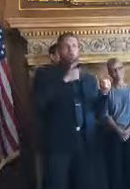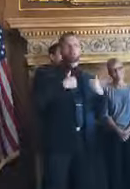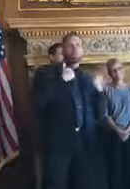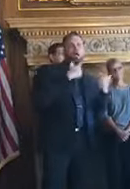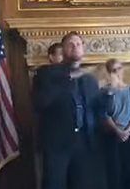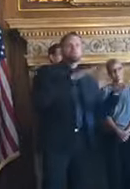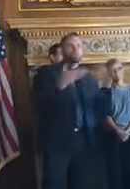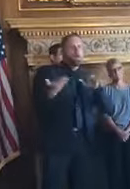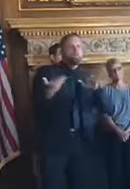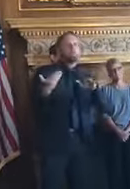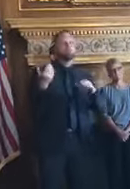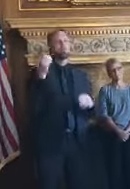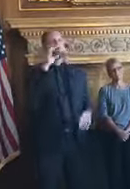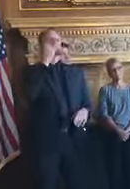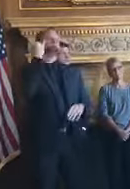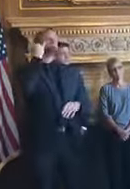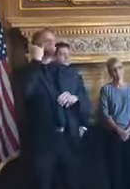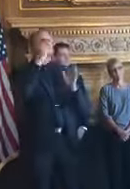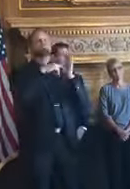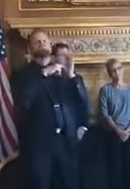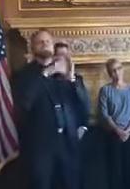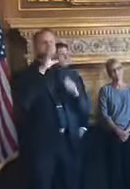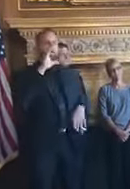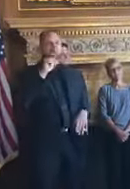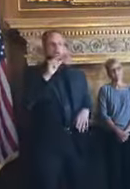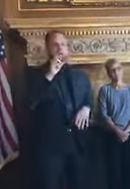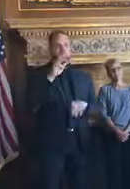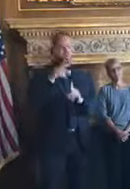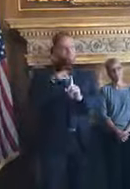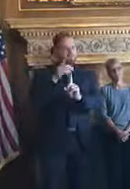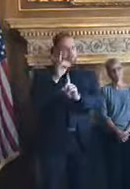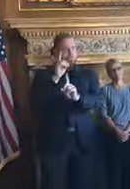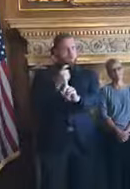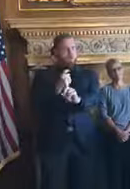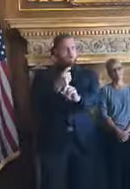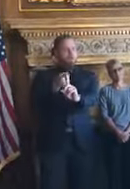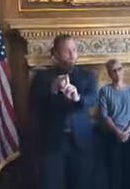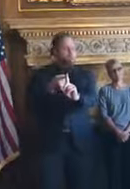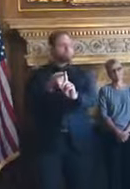As former chair of the Criminal Justice Committee, we want to make sure someone who is innocent